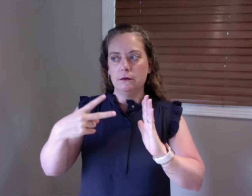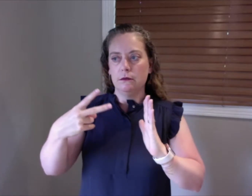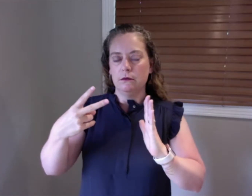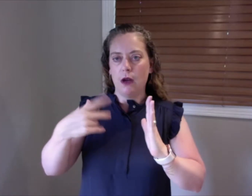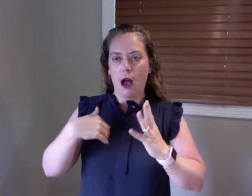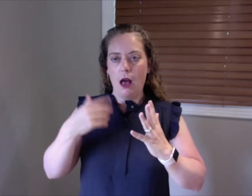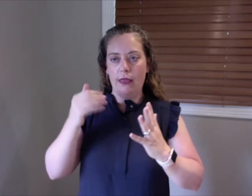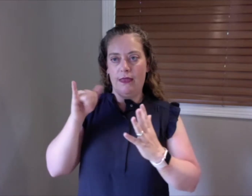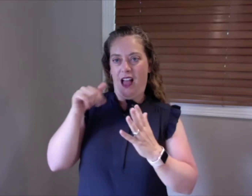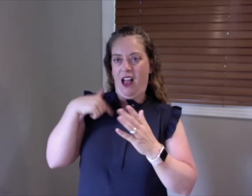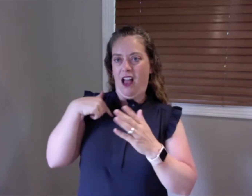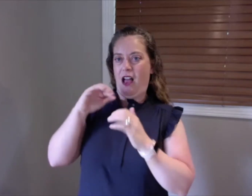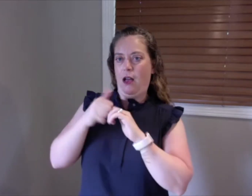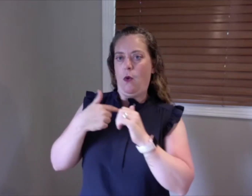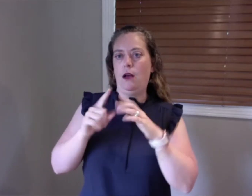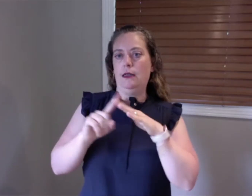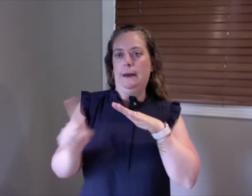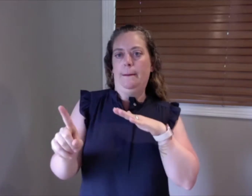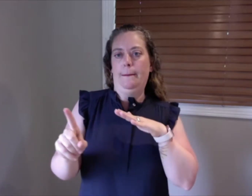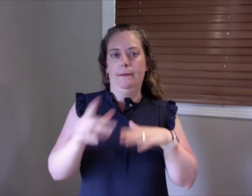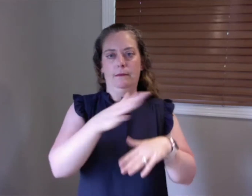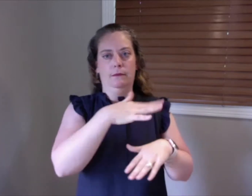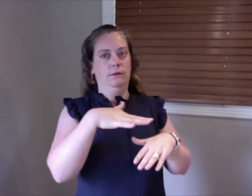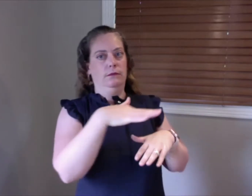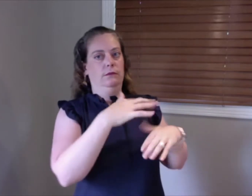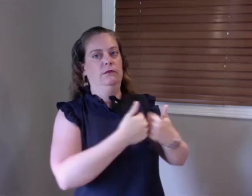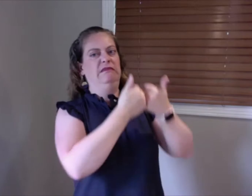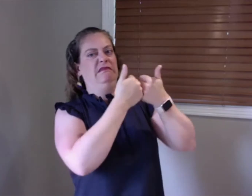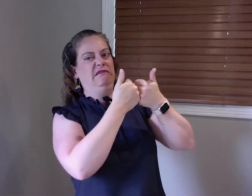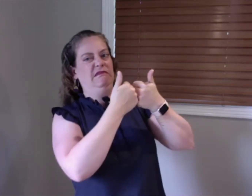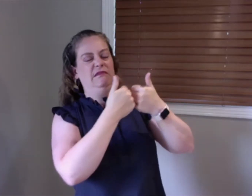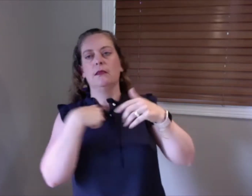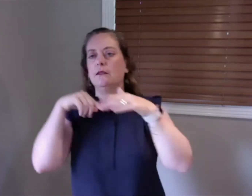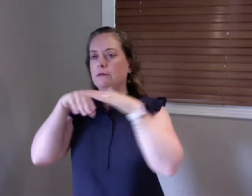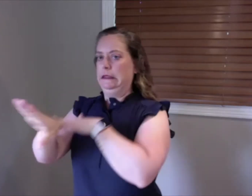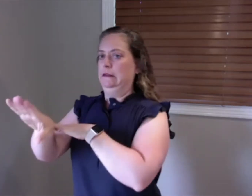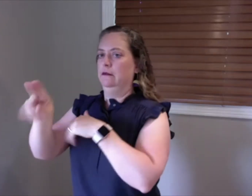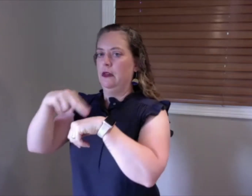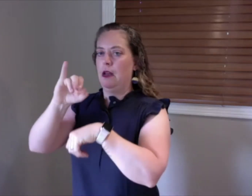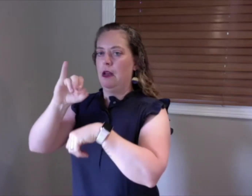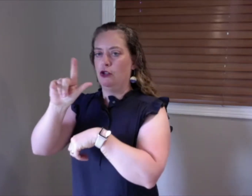It's the way that I escape from whatever challenges are happening